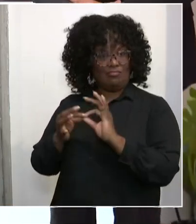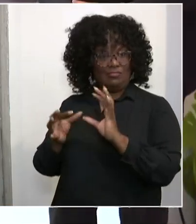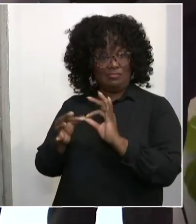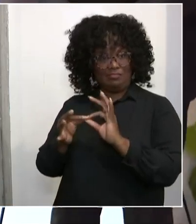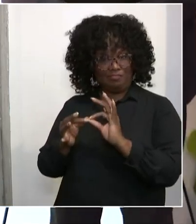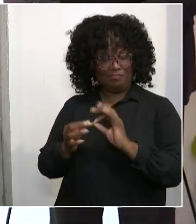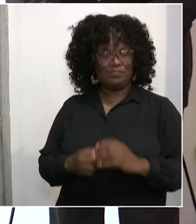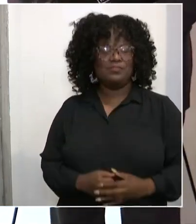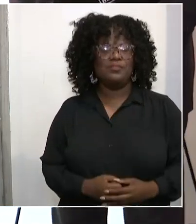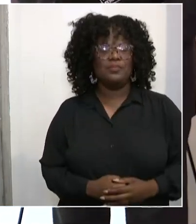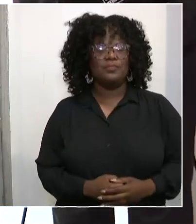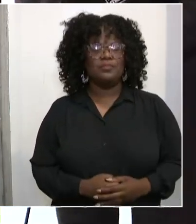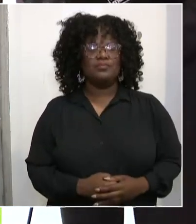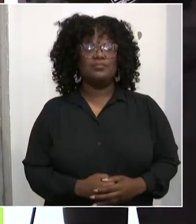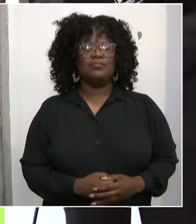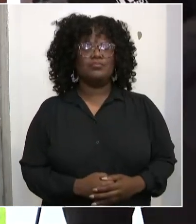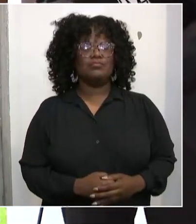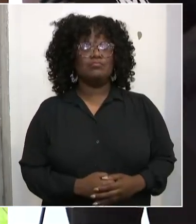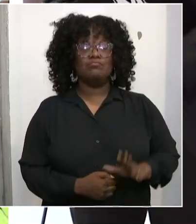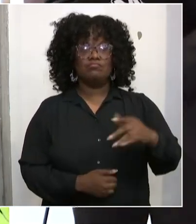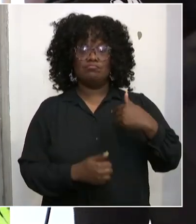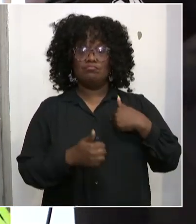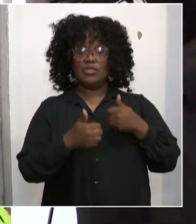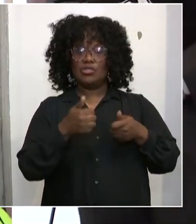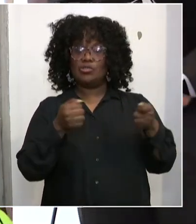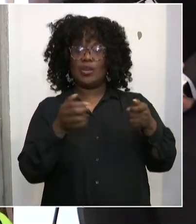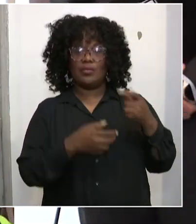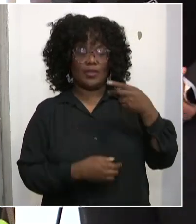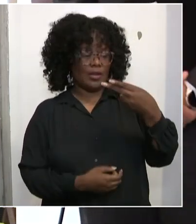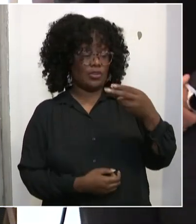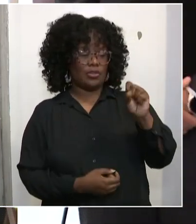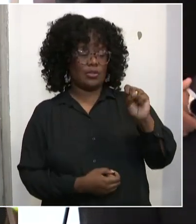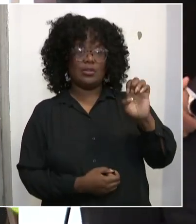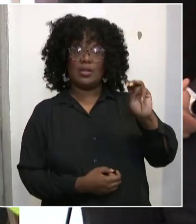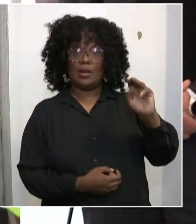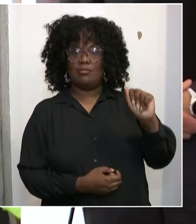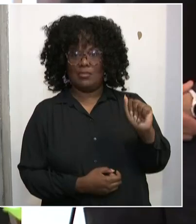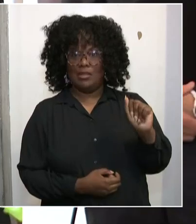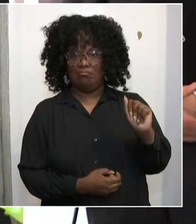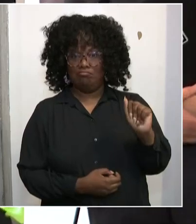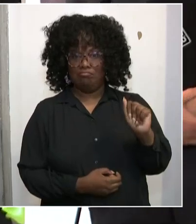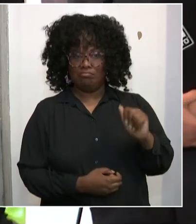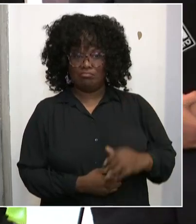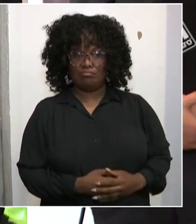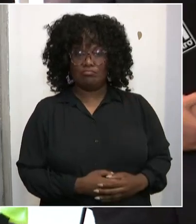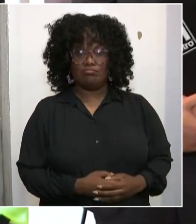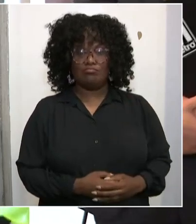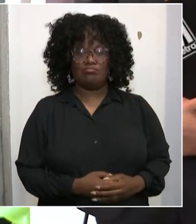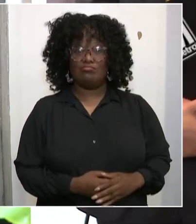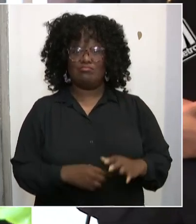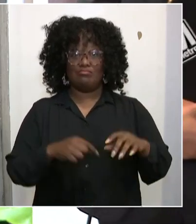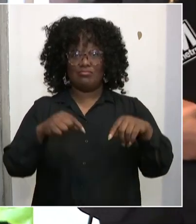and this is an exciting time for our city. It is a continuation of what feels like Super Bowl after Super Bowl after Super Bowl,